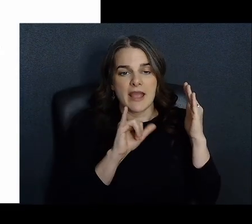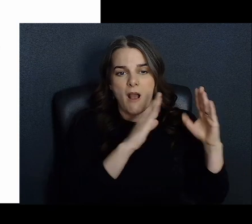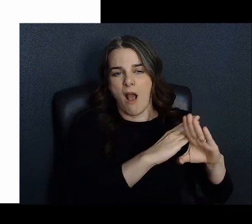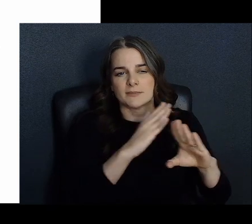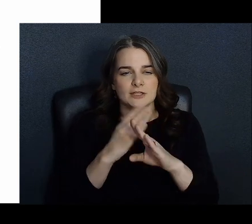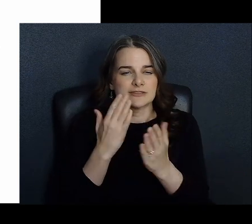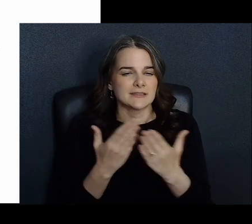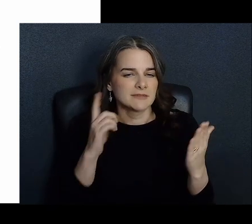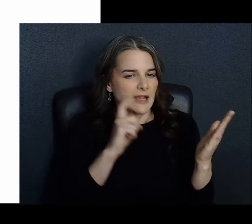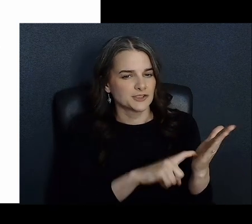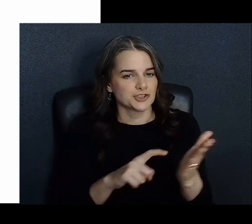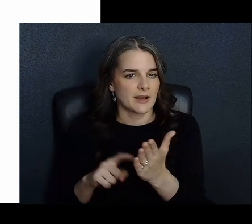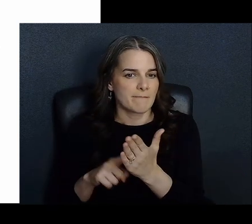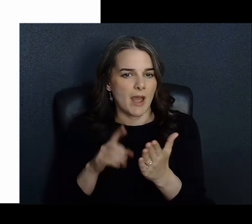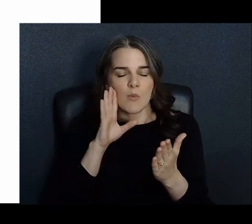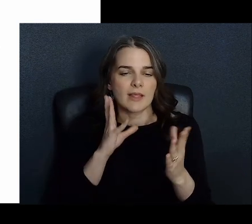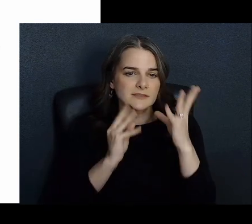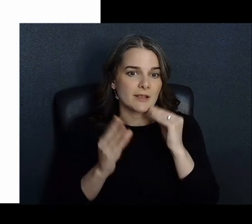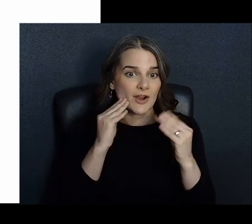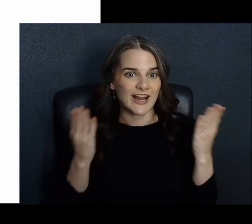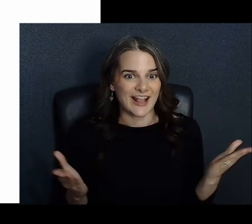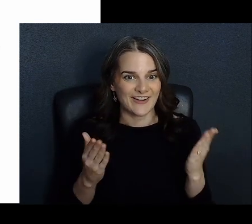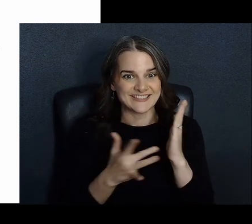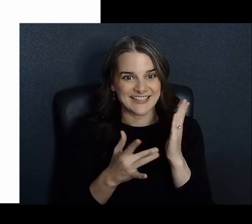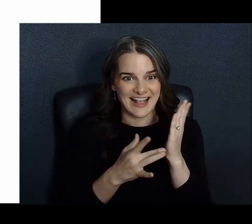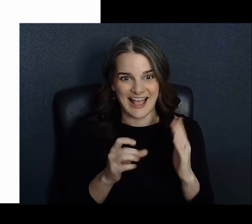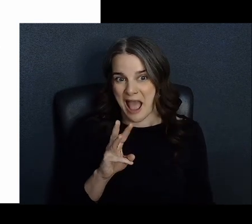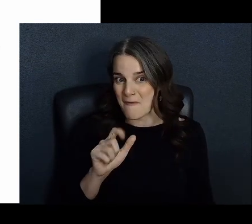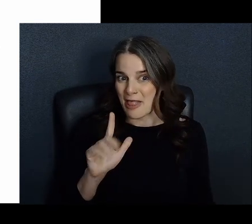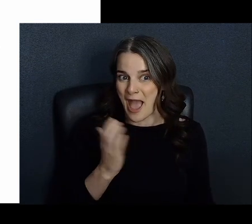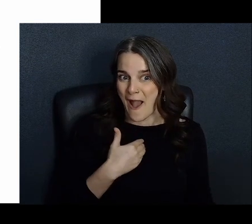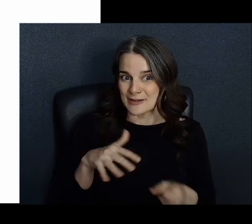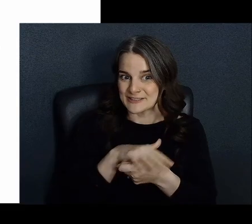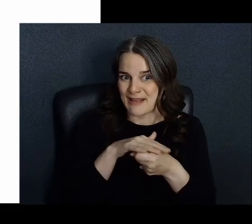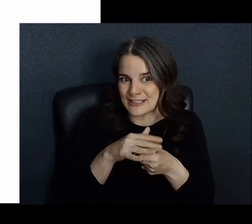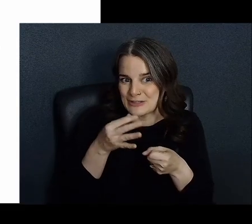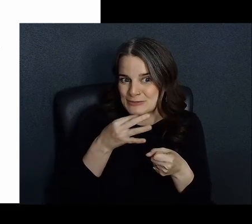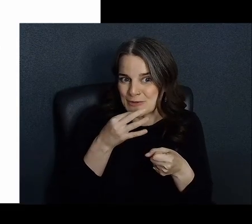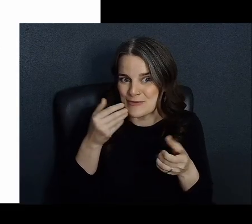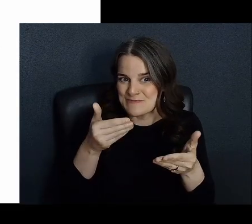here at TechOWL's space coming up in a few months. So we're going to try that out.